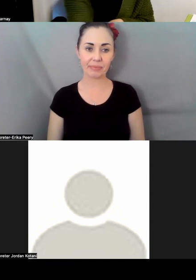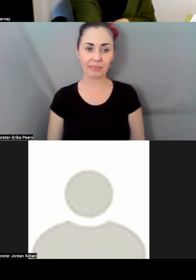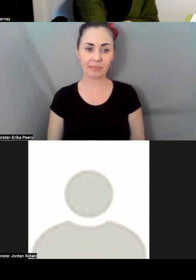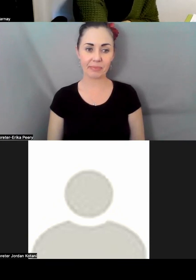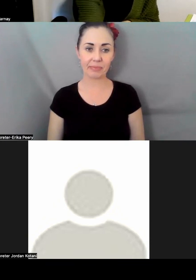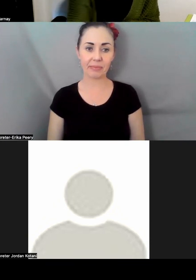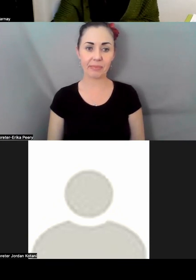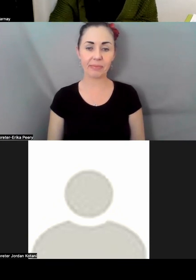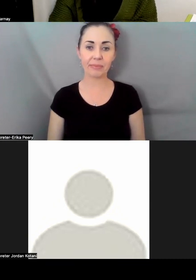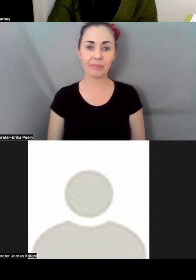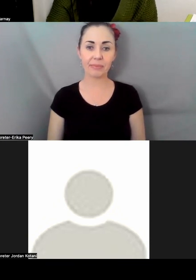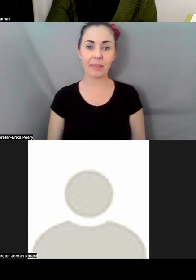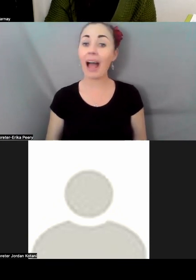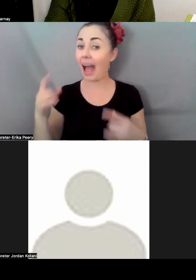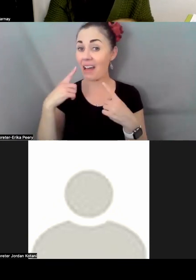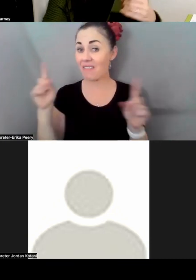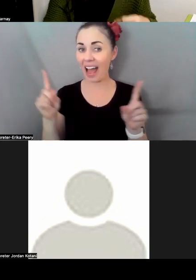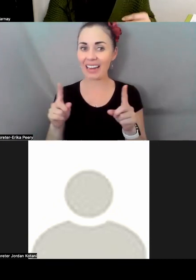And finally, to wrap up, we're going to talk briefly about